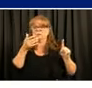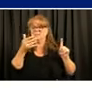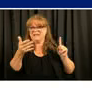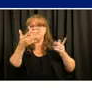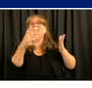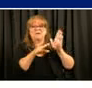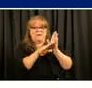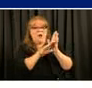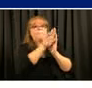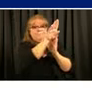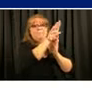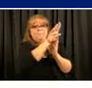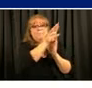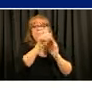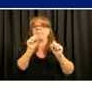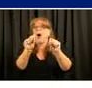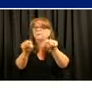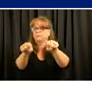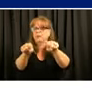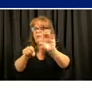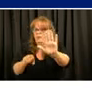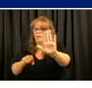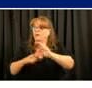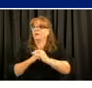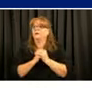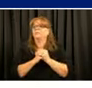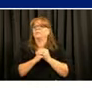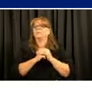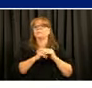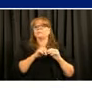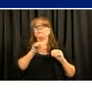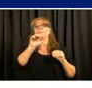and that effective reproductive number is shown in more detail here so you can see that from